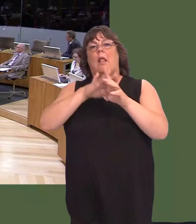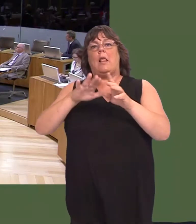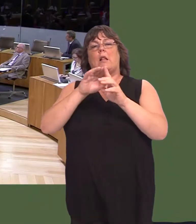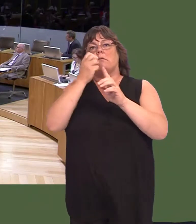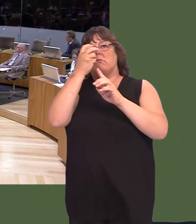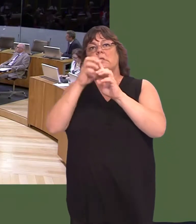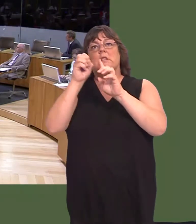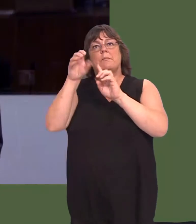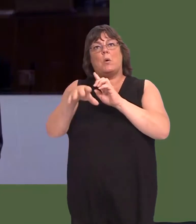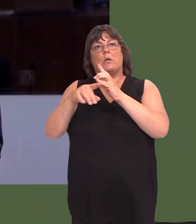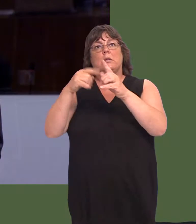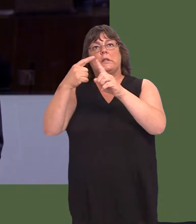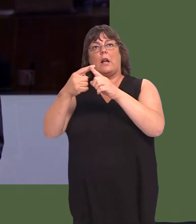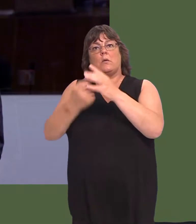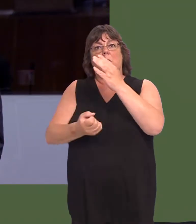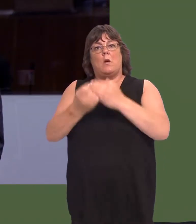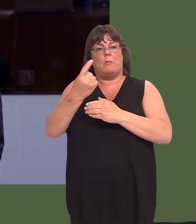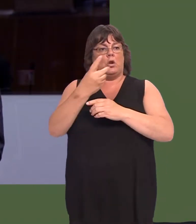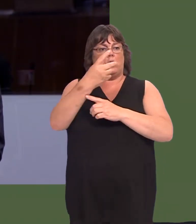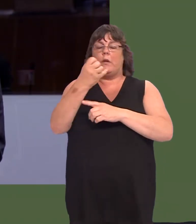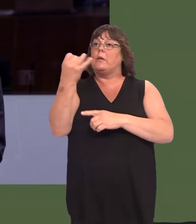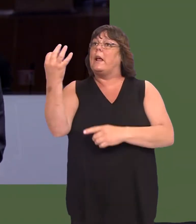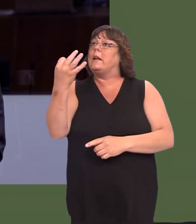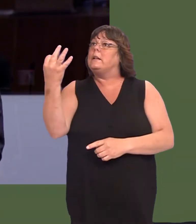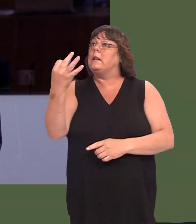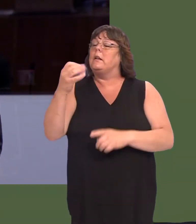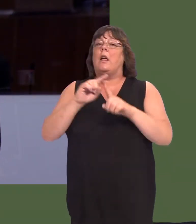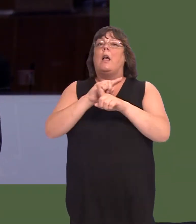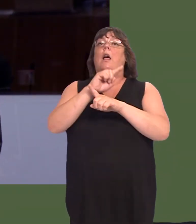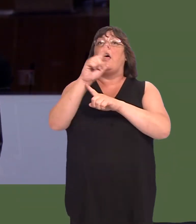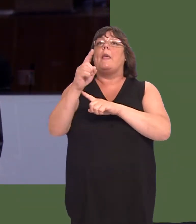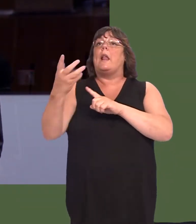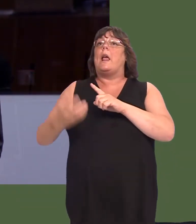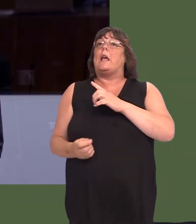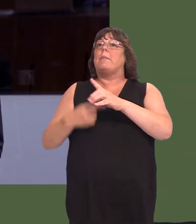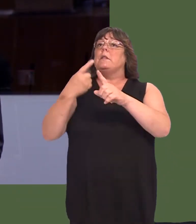taxes is fast approaching, in April 2018, and then with income tax partially in 2019.